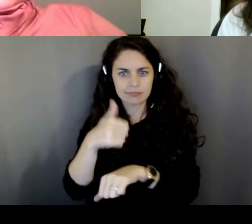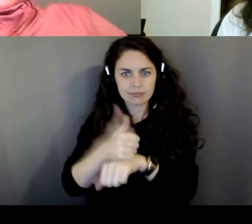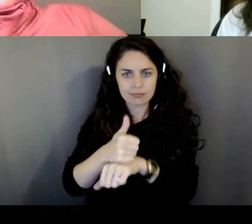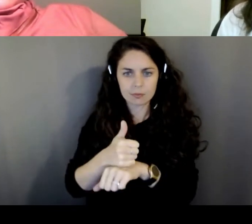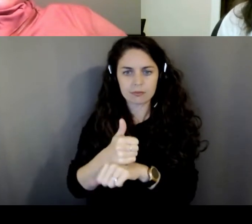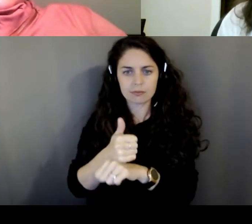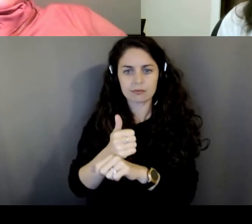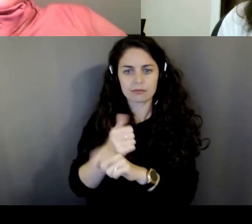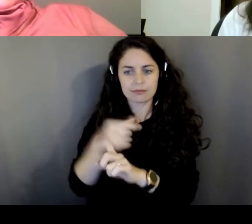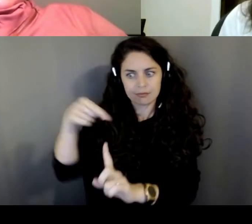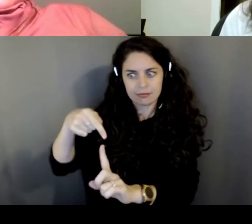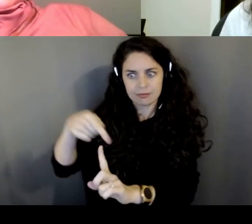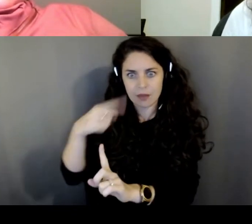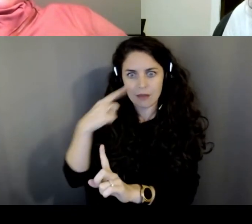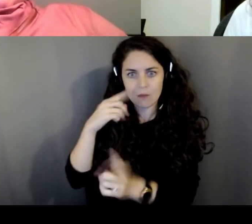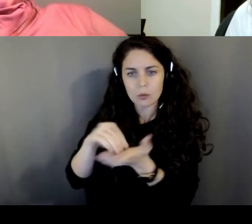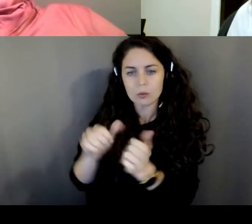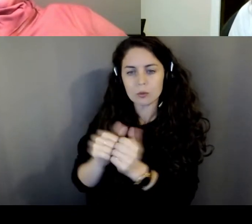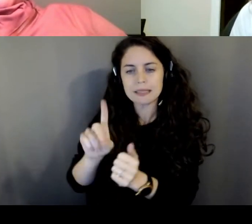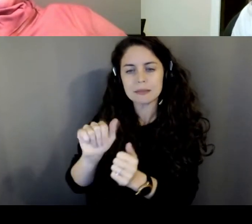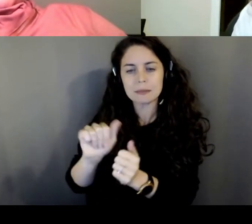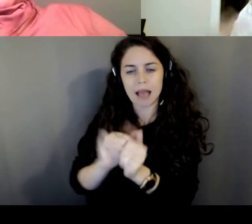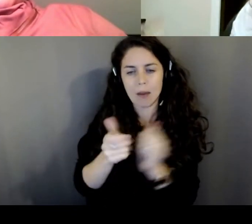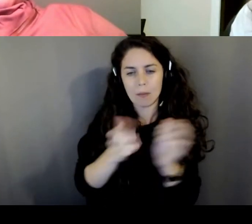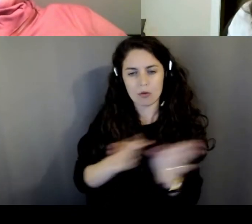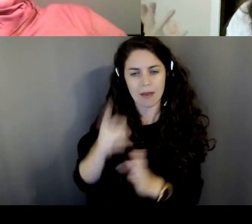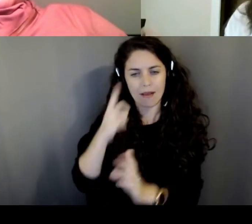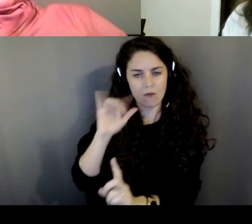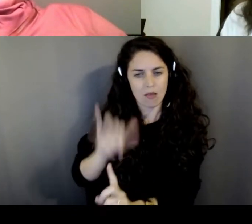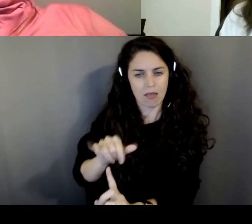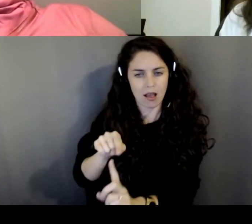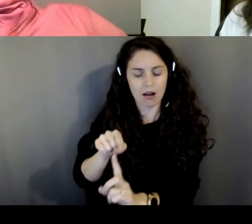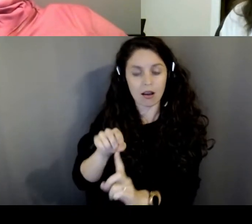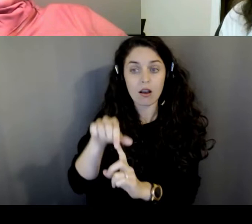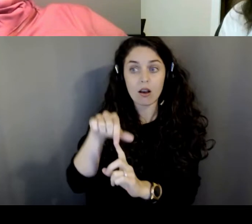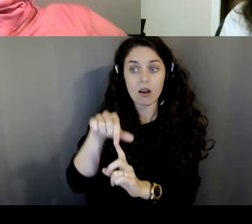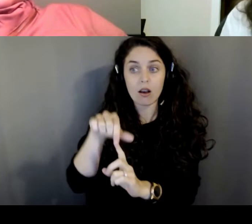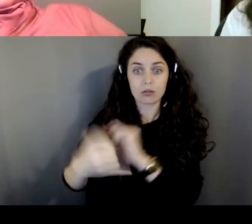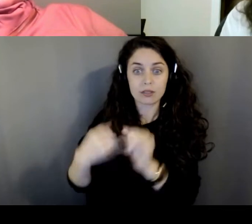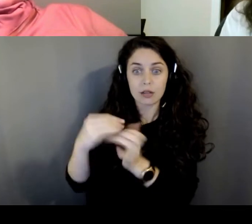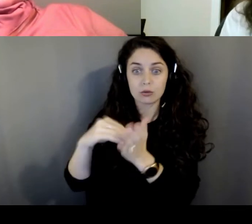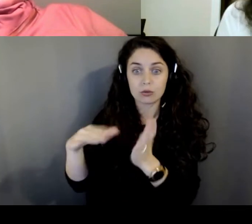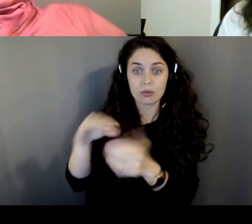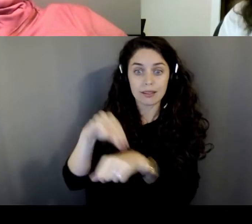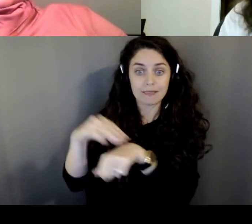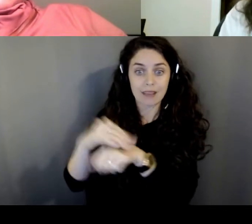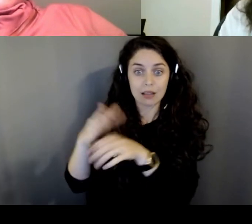with disabilities in mind that other international student advisors can maybe take some lessons away